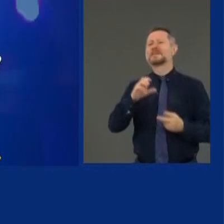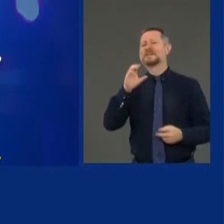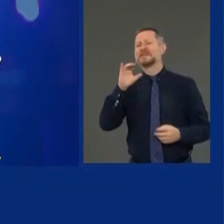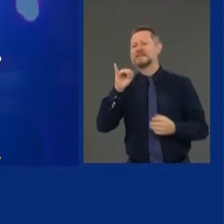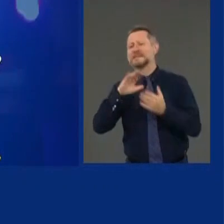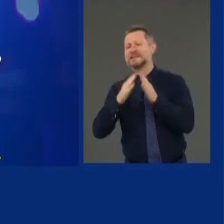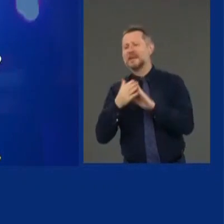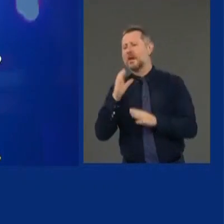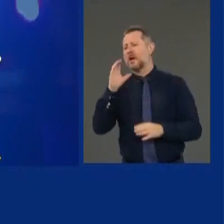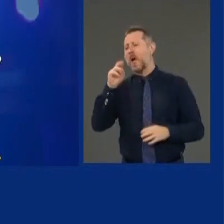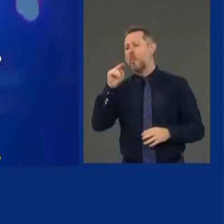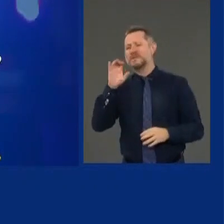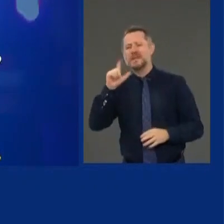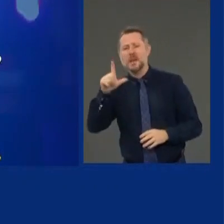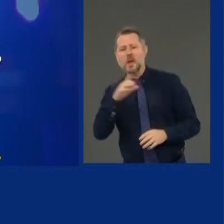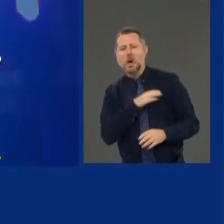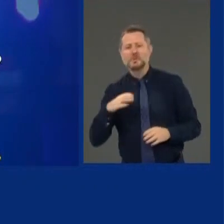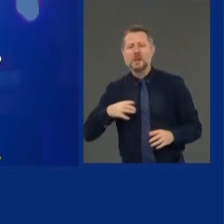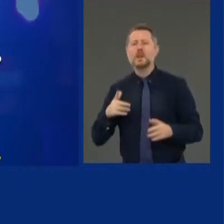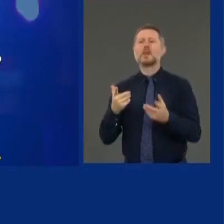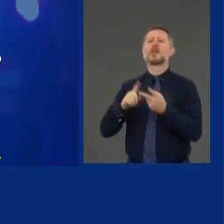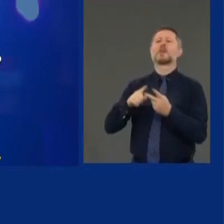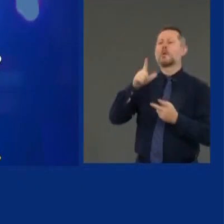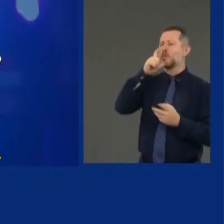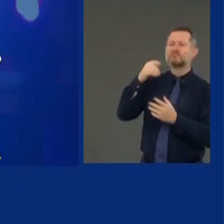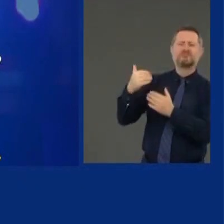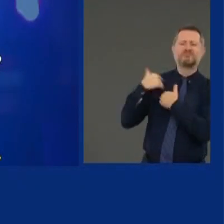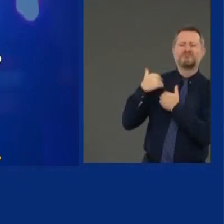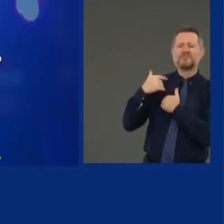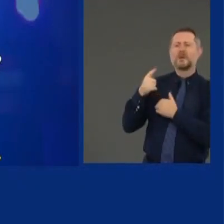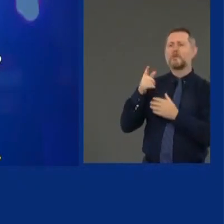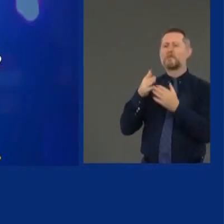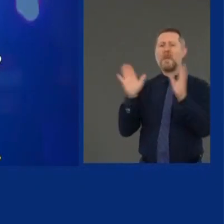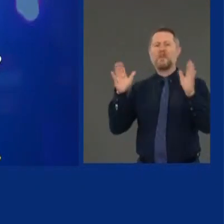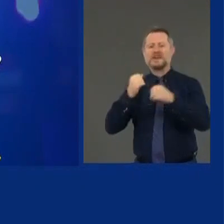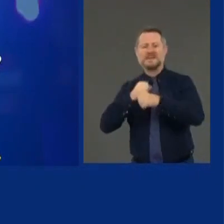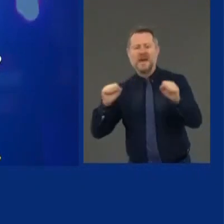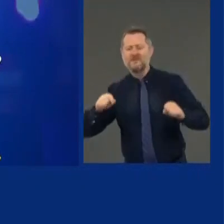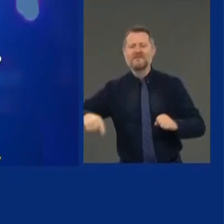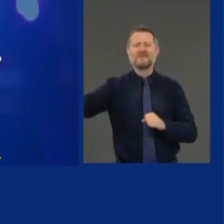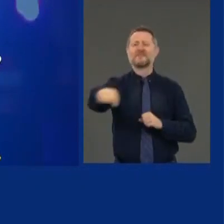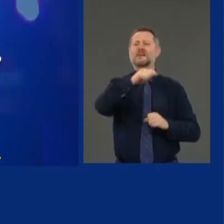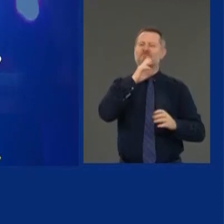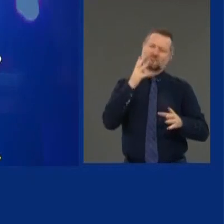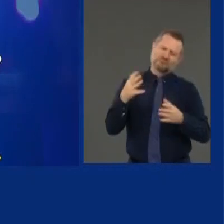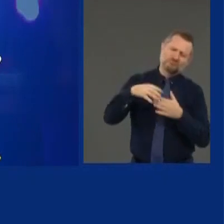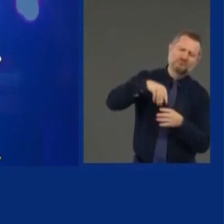STAND UP AND LEAD. CITY COUNCIL PERSON IN CHARGE OF